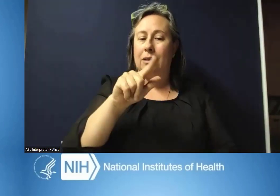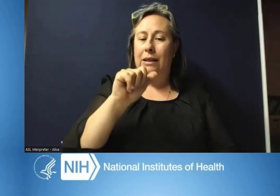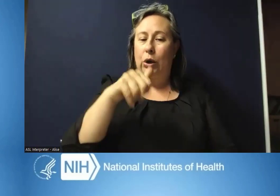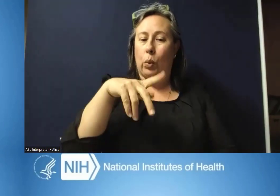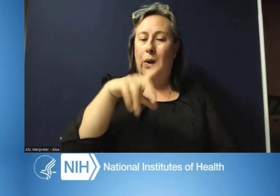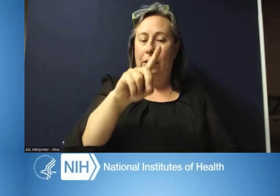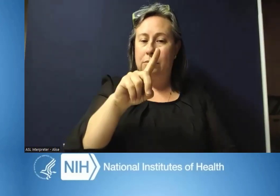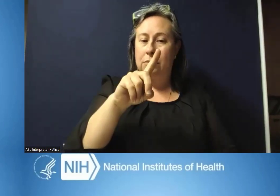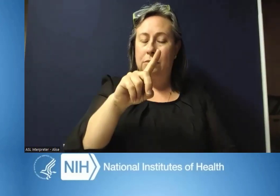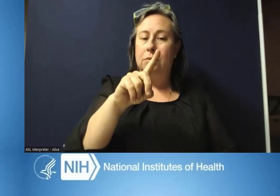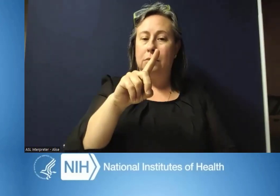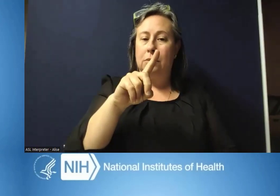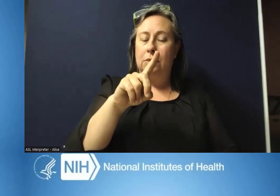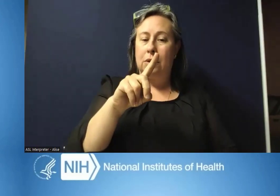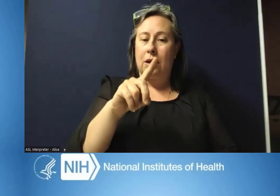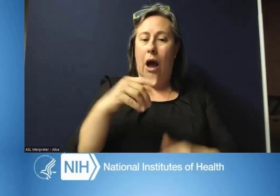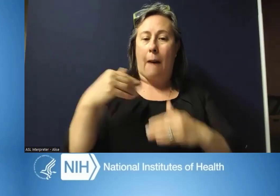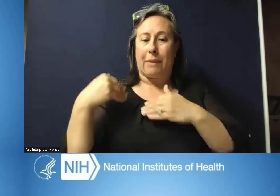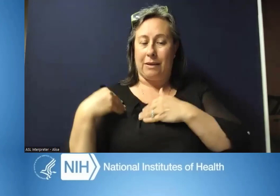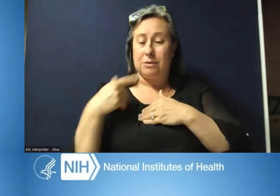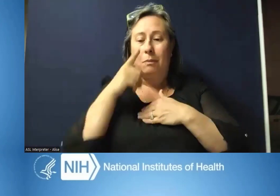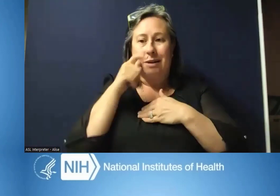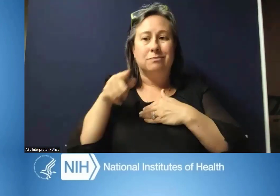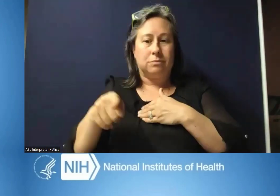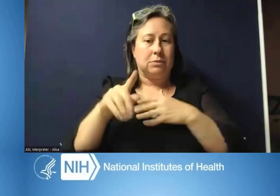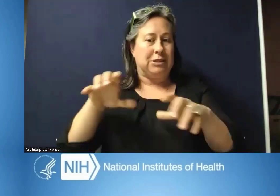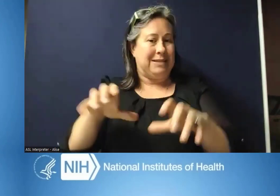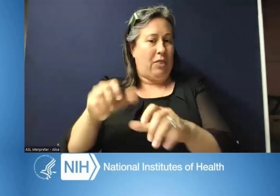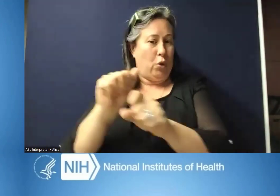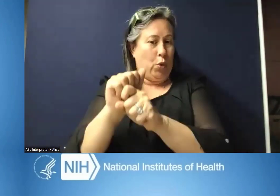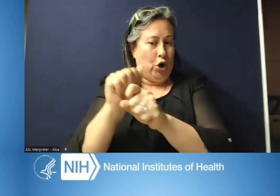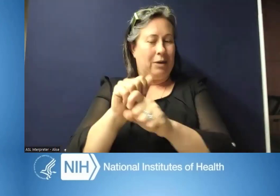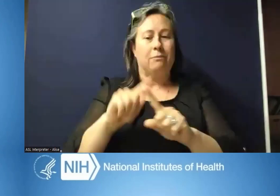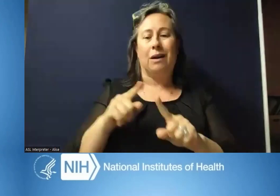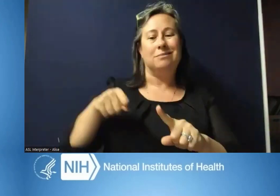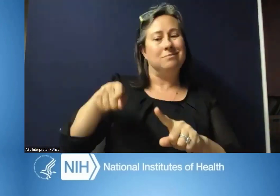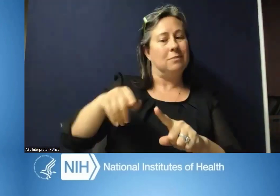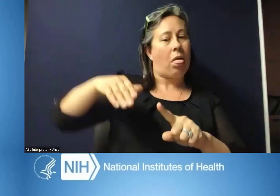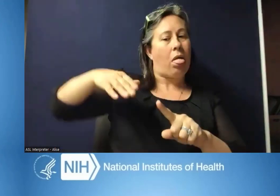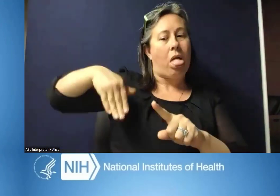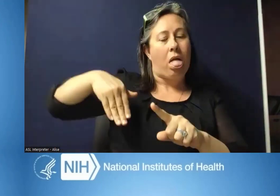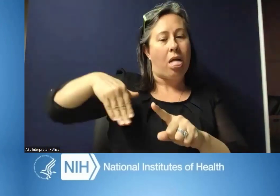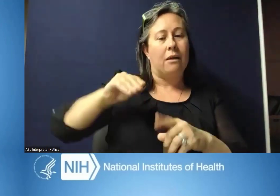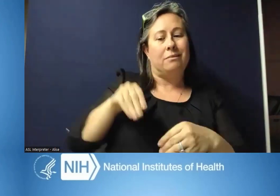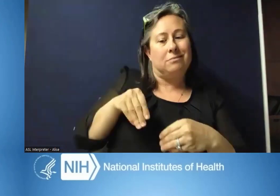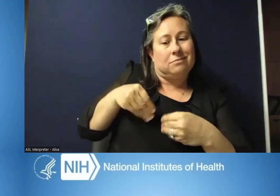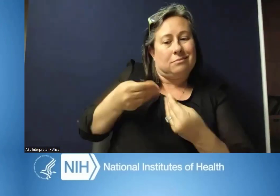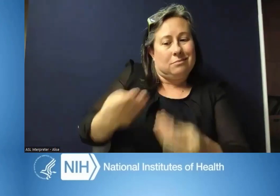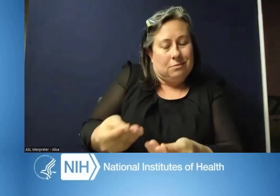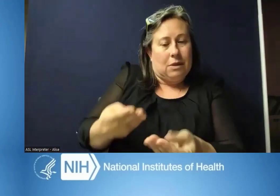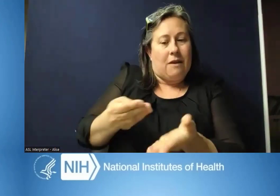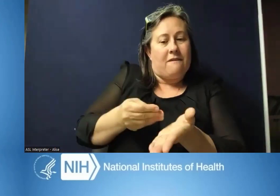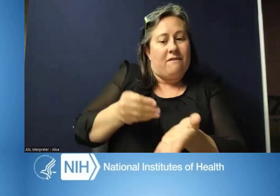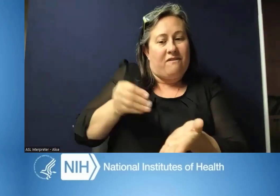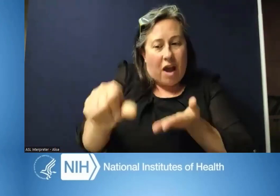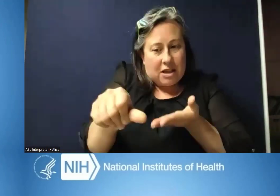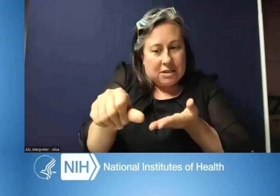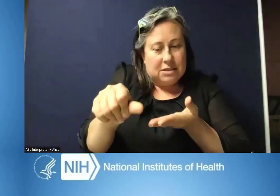by the subawardee performing that work, but you have not yet disbursed funds to reimburse those individuals.